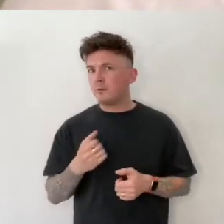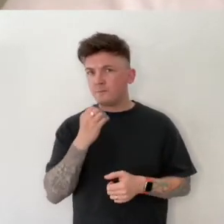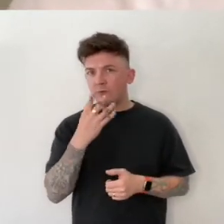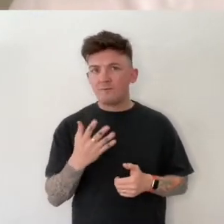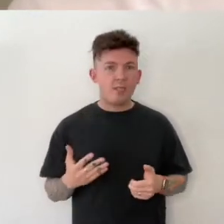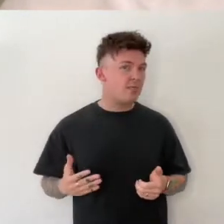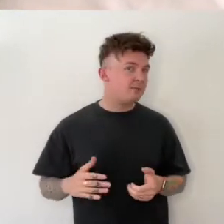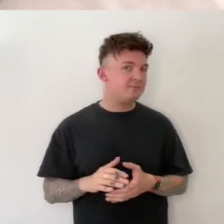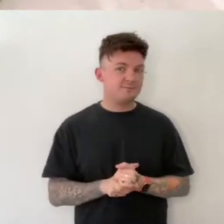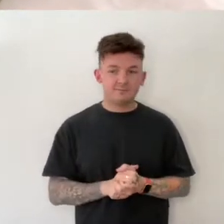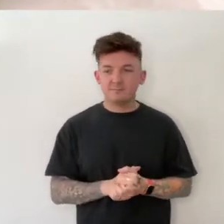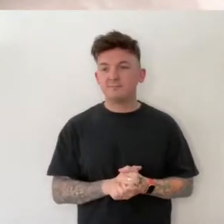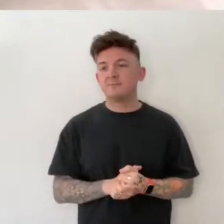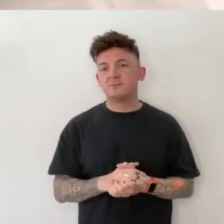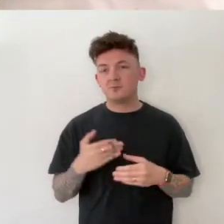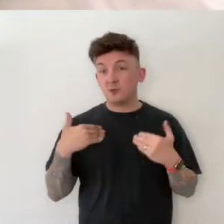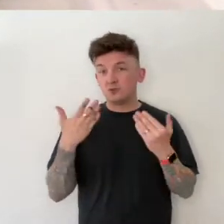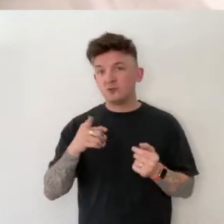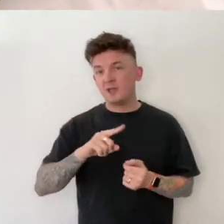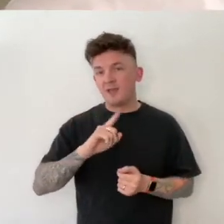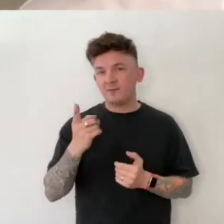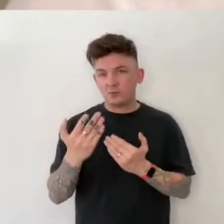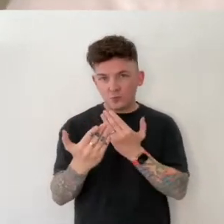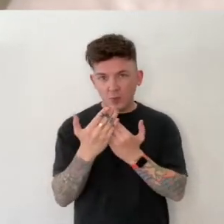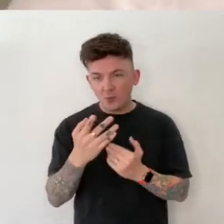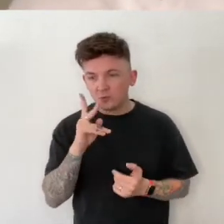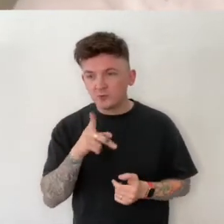i'm not gonna lie i'll show you in a second i'll get closer, i could wear this during